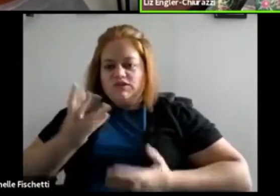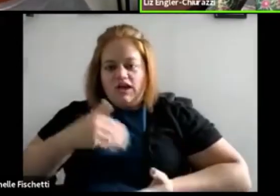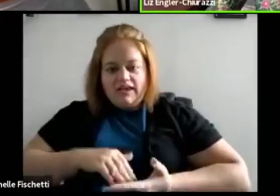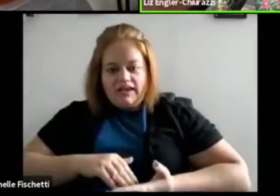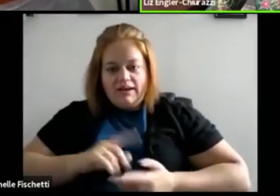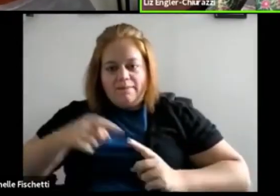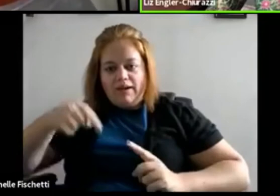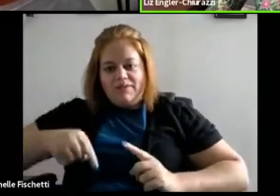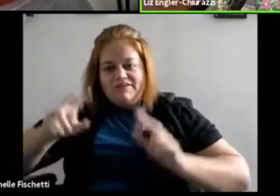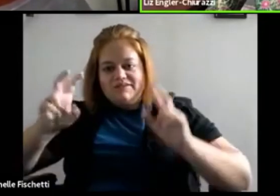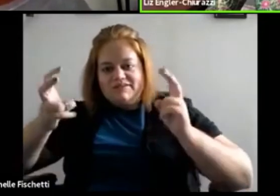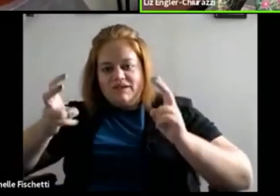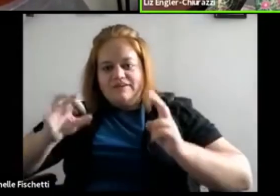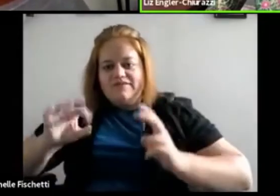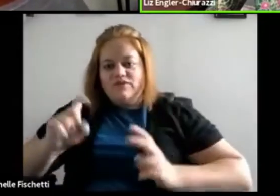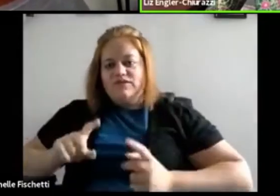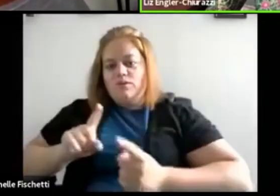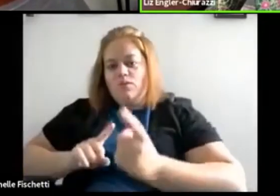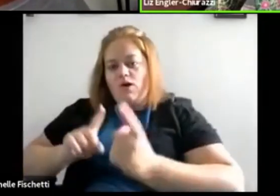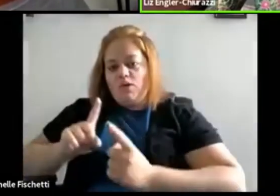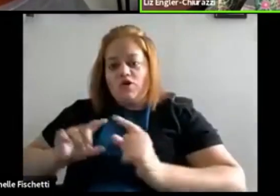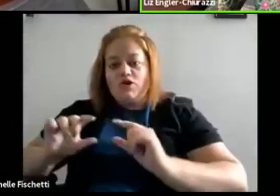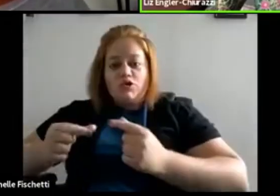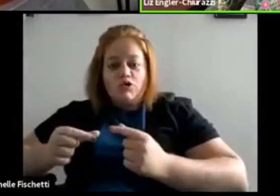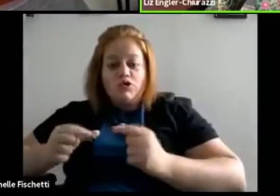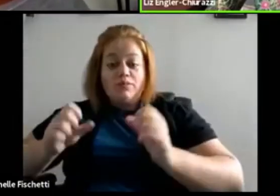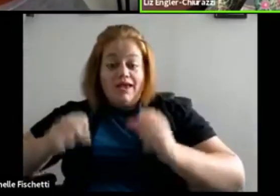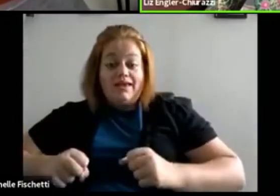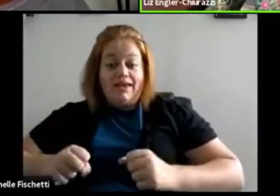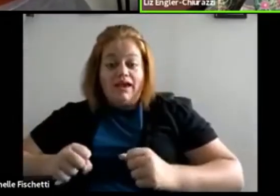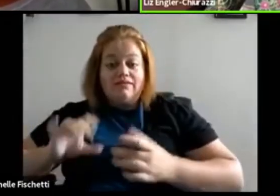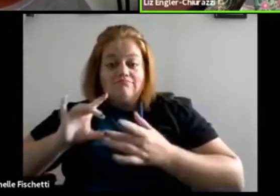a small group or individual basis if anyone has further questions or is